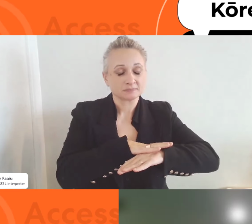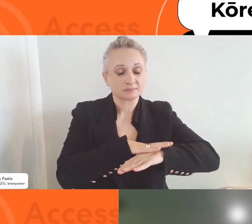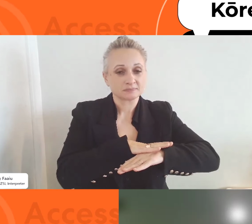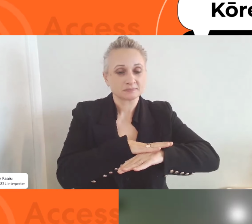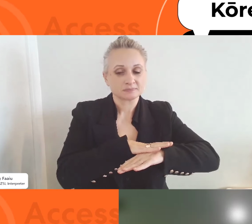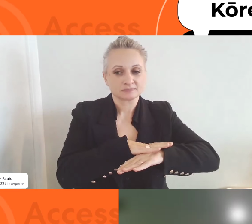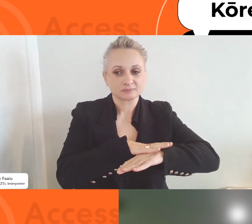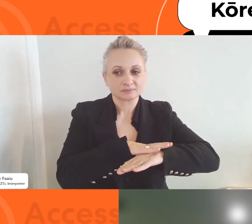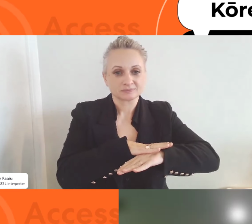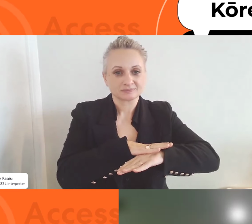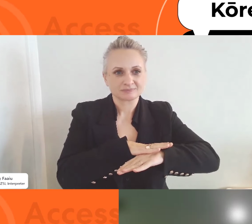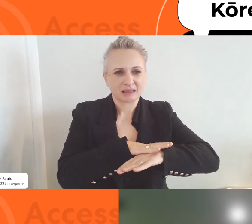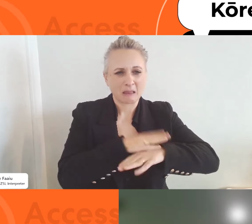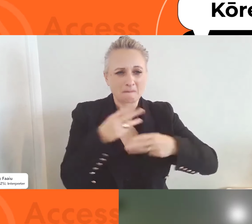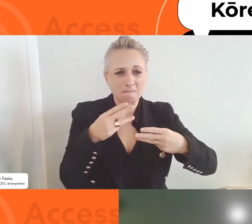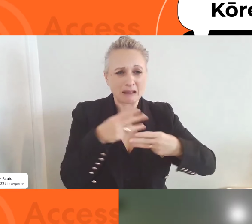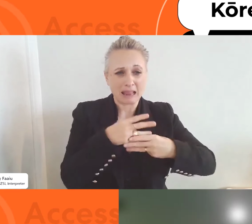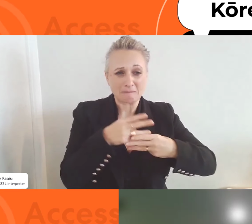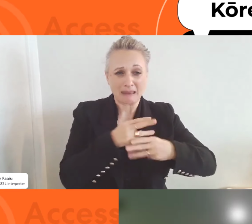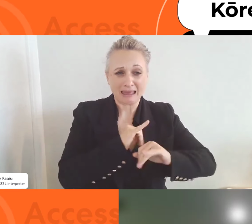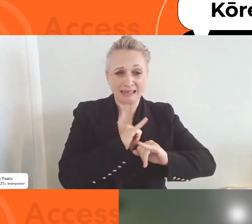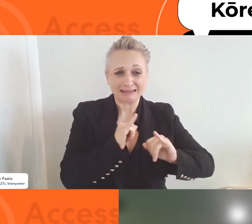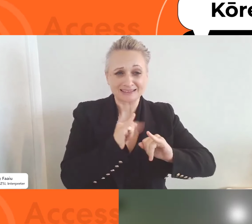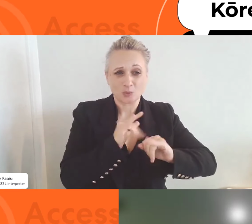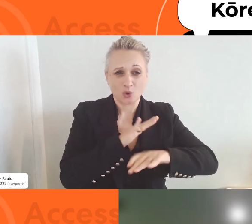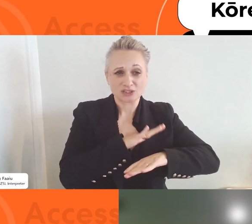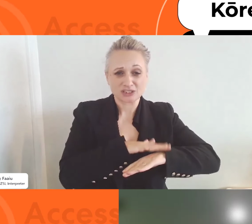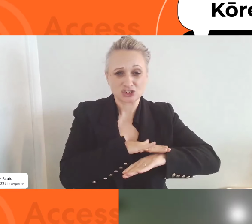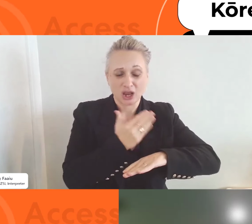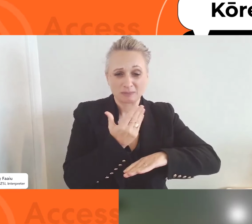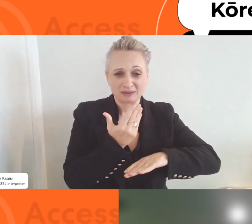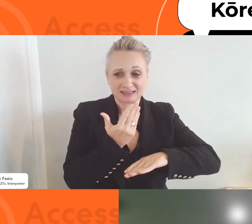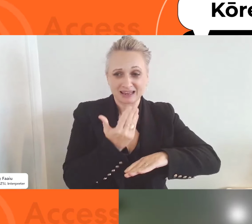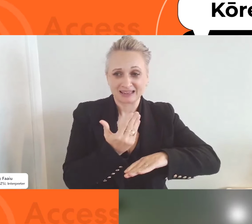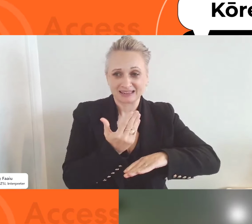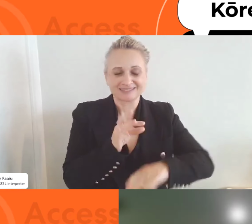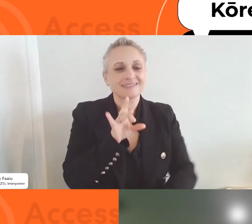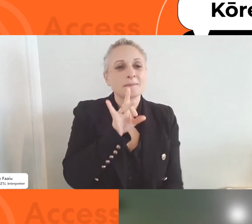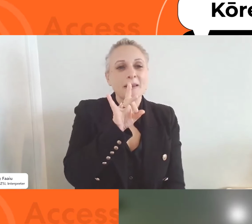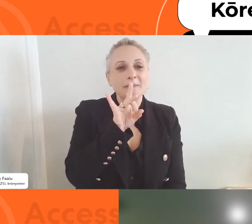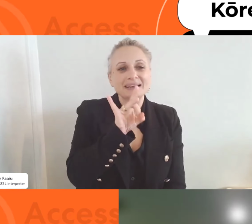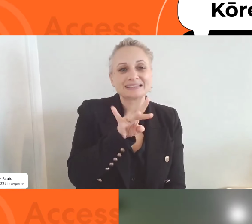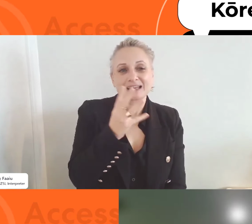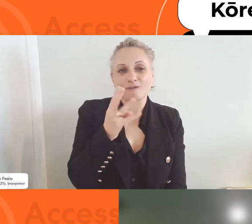my maths are horrible, what's the time now? 10.40 shall we say? 10.40,